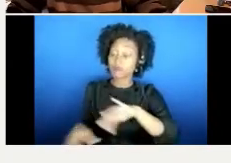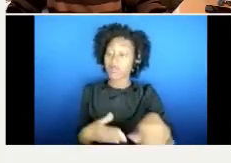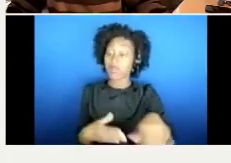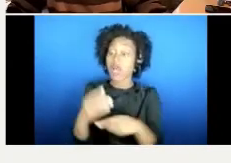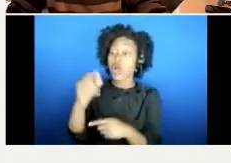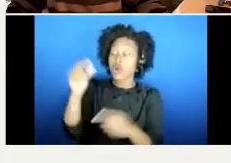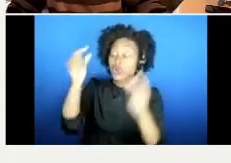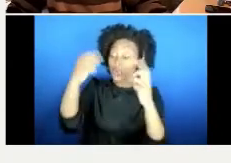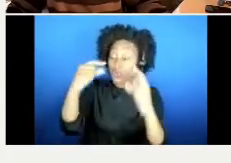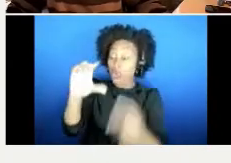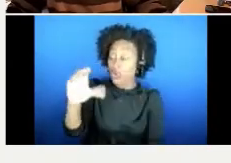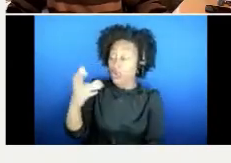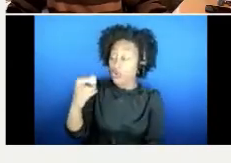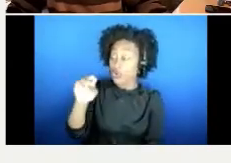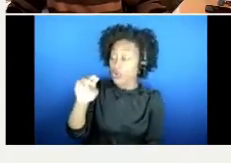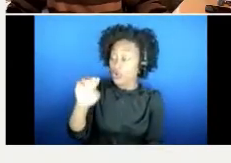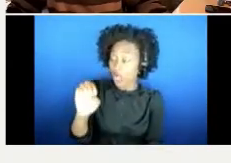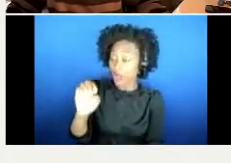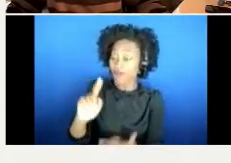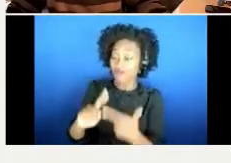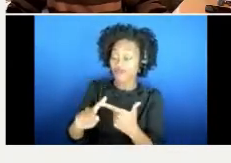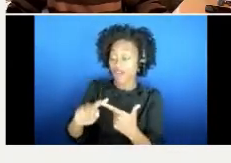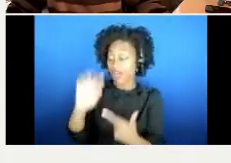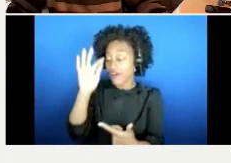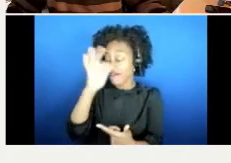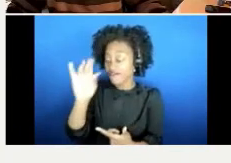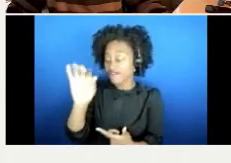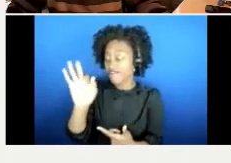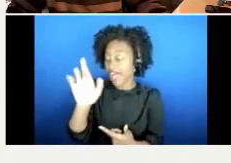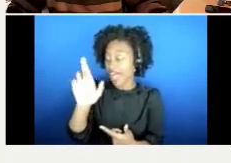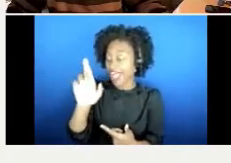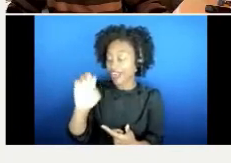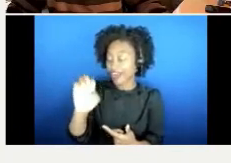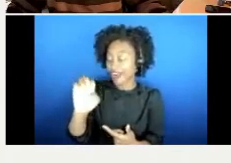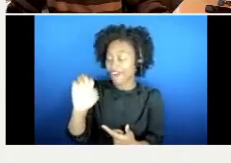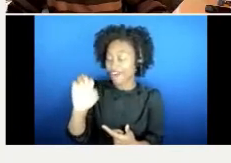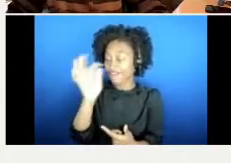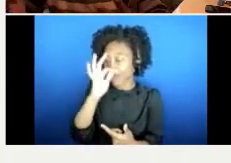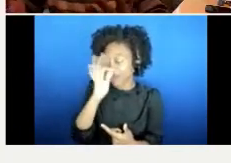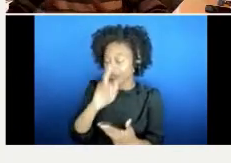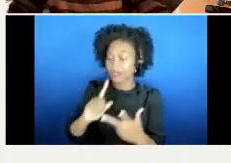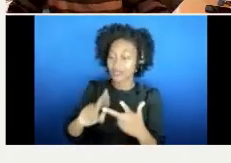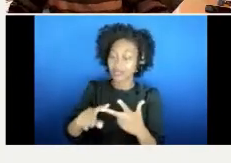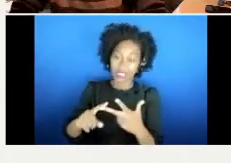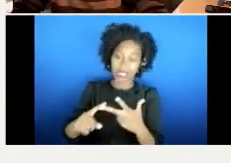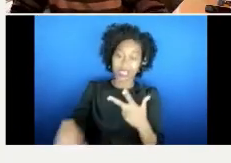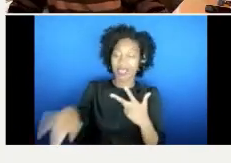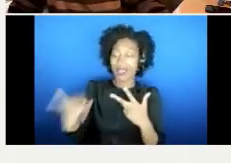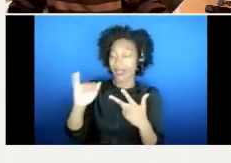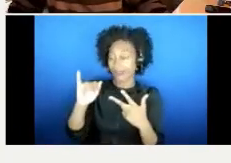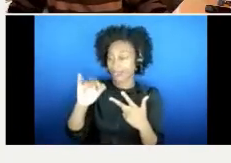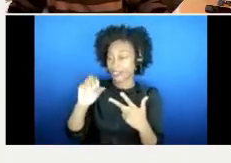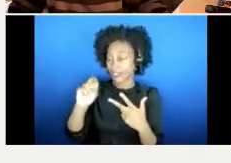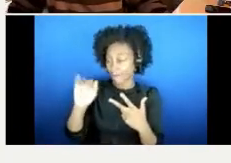Safari, and Microsoft edge. They are supported and you can use any of those website browsers